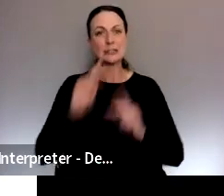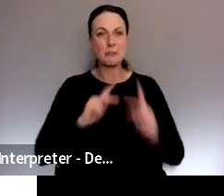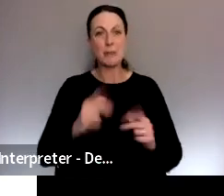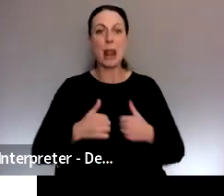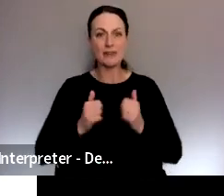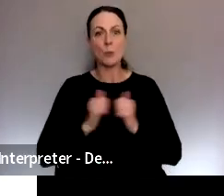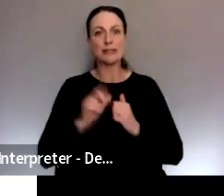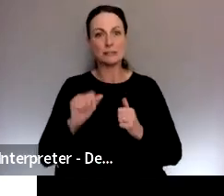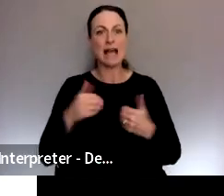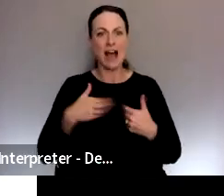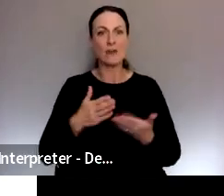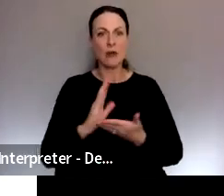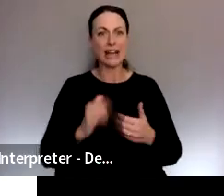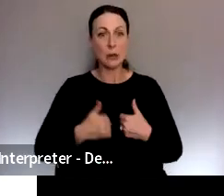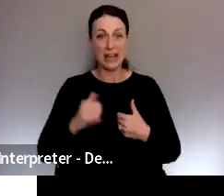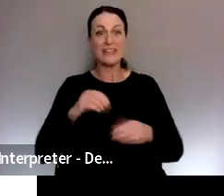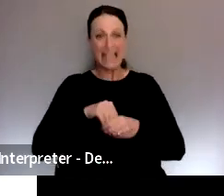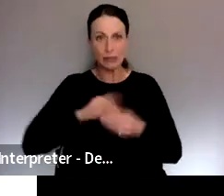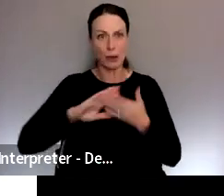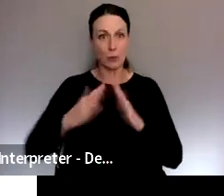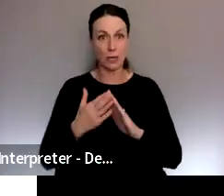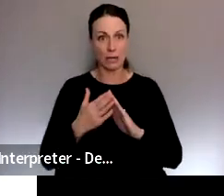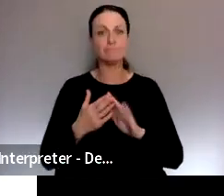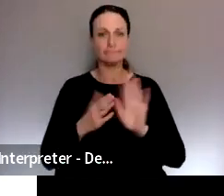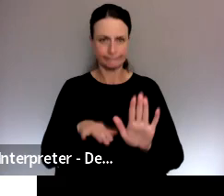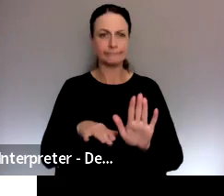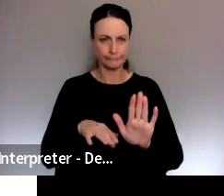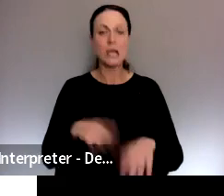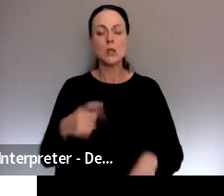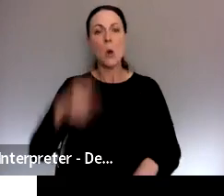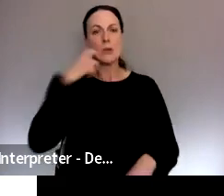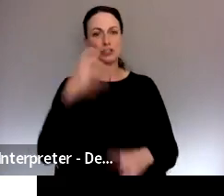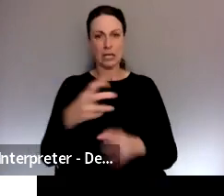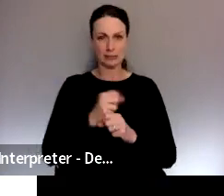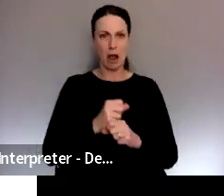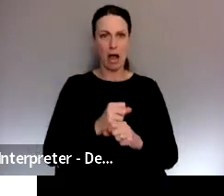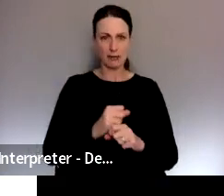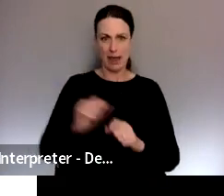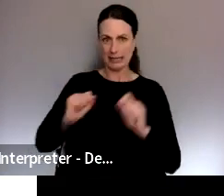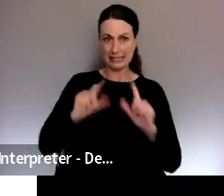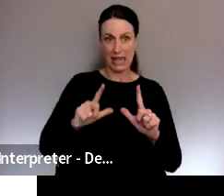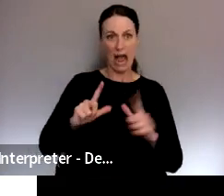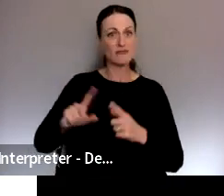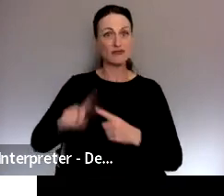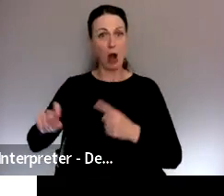that people living with disabilities have a right to live in their communities and we had just gotten a slide from a creative firm